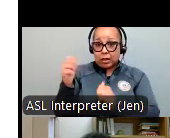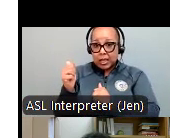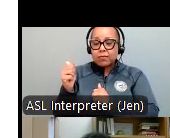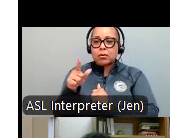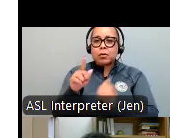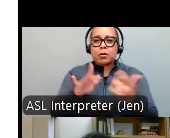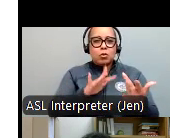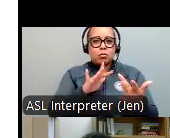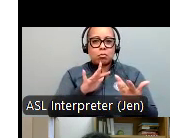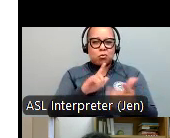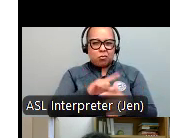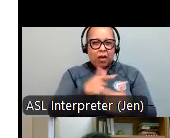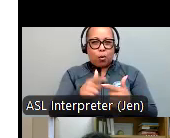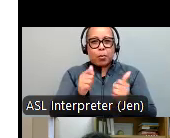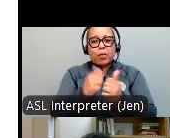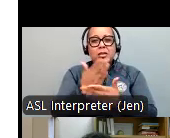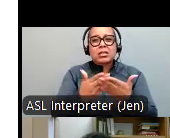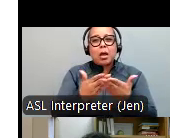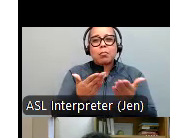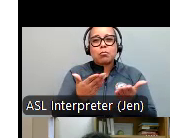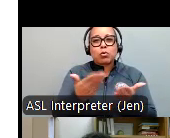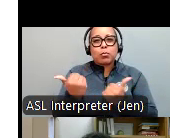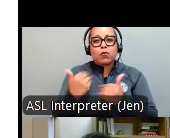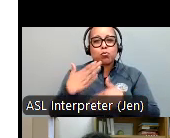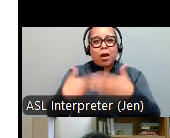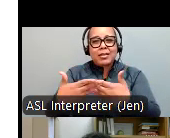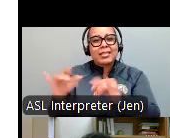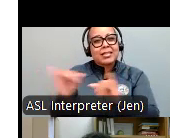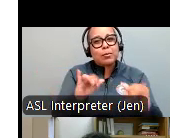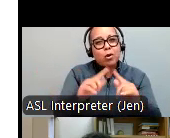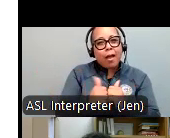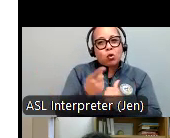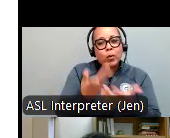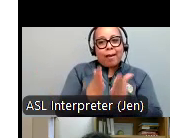with some kind of removal process that's kind of similar to how you would ask someone who's